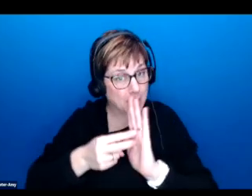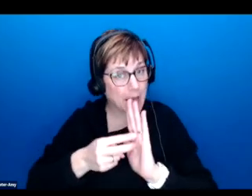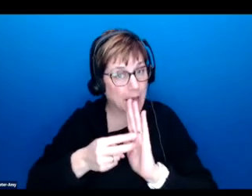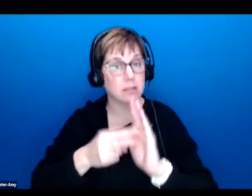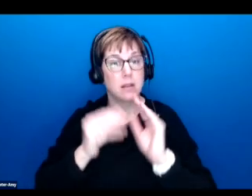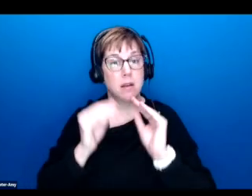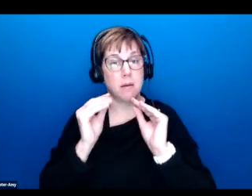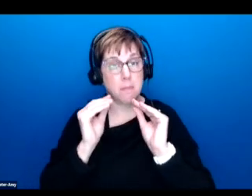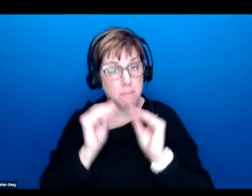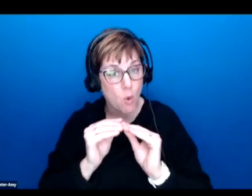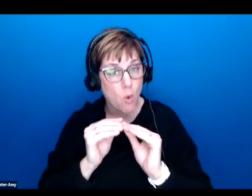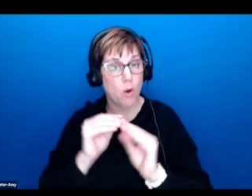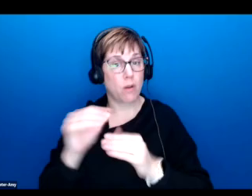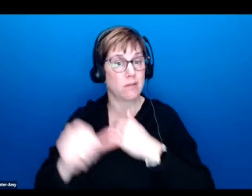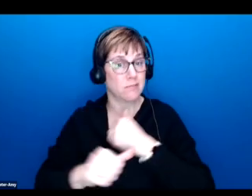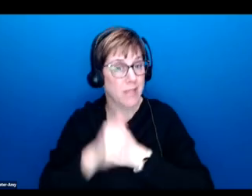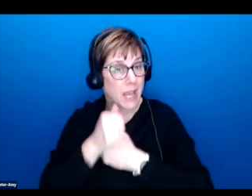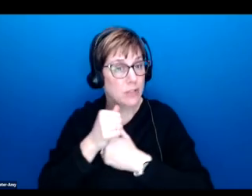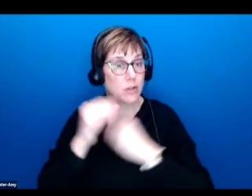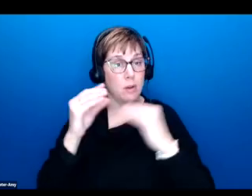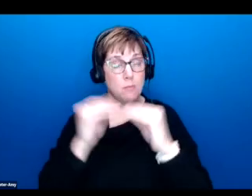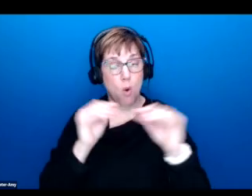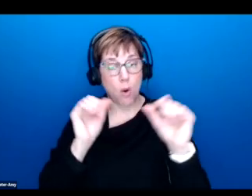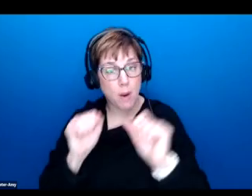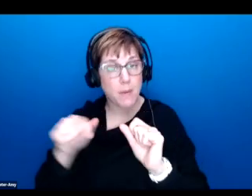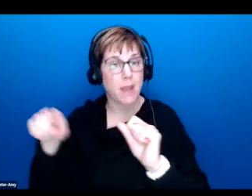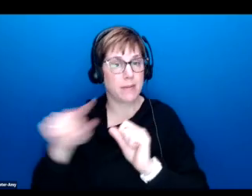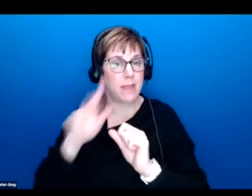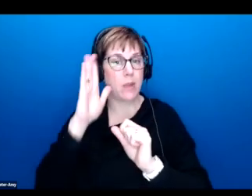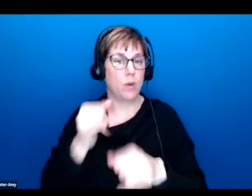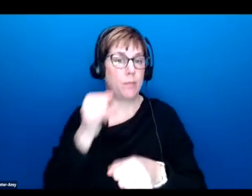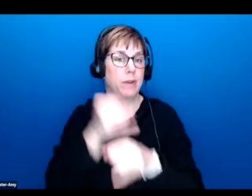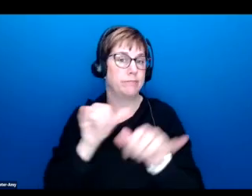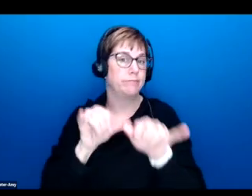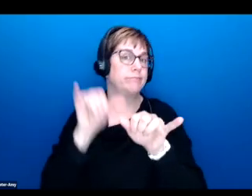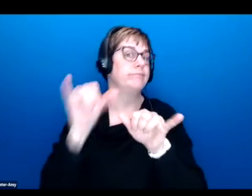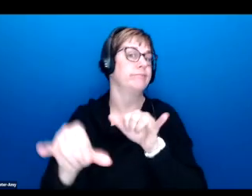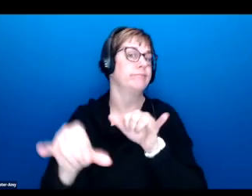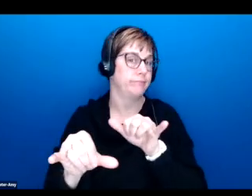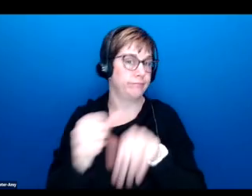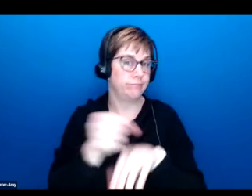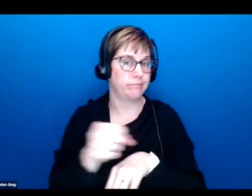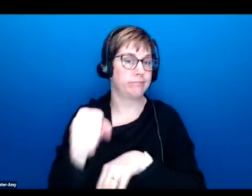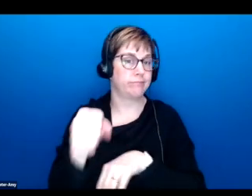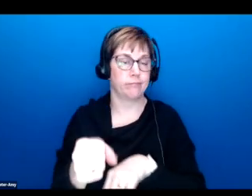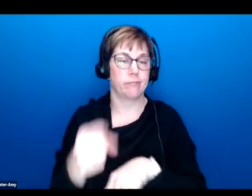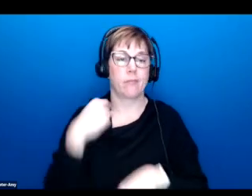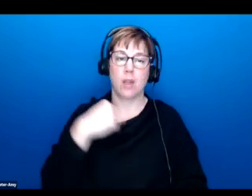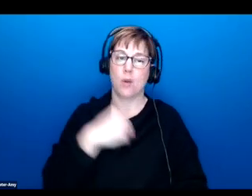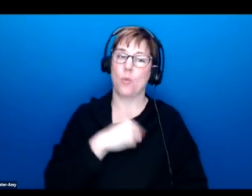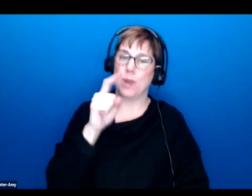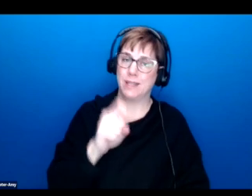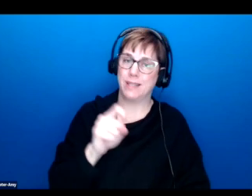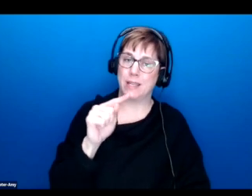They're at greater risk. And so that's why we need tools like the Data Dashboard to help us